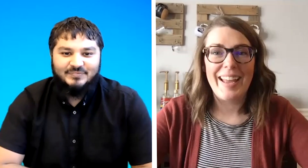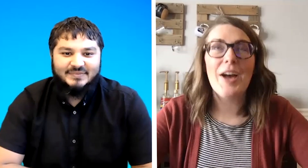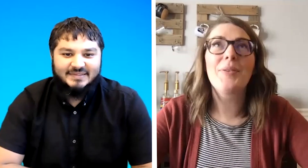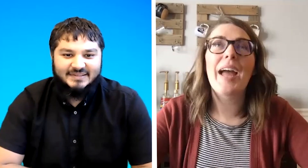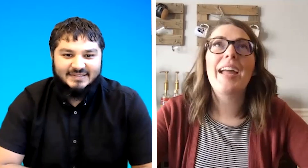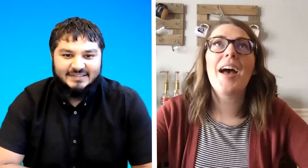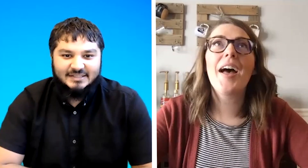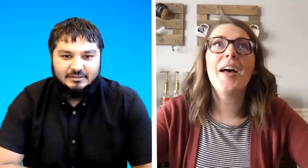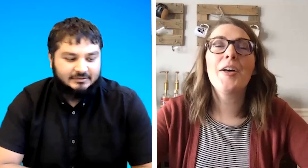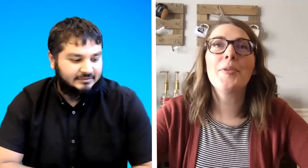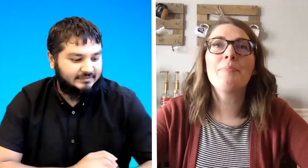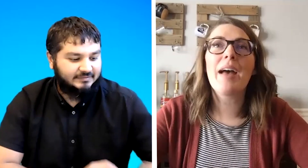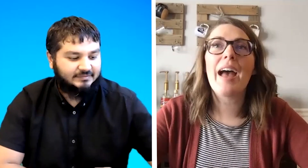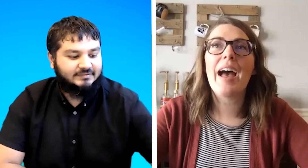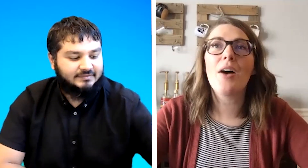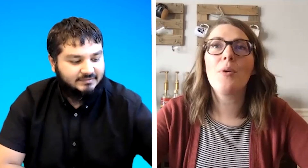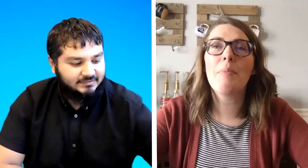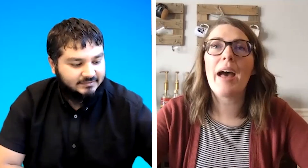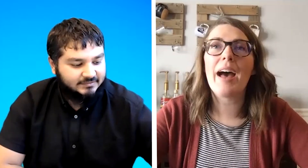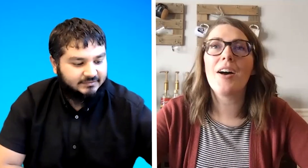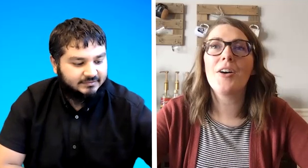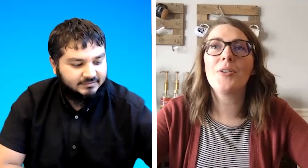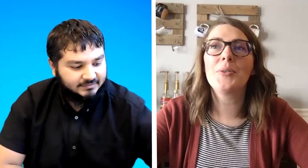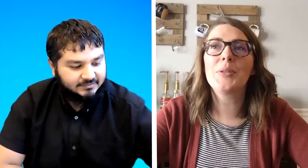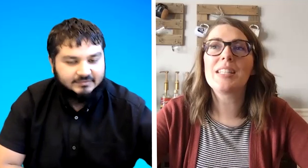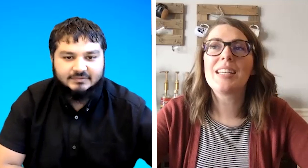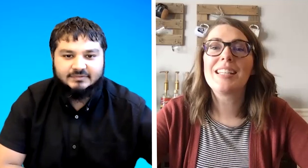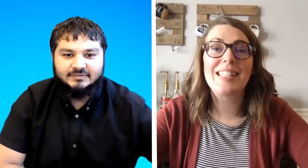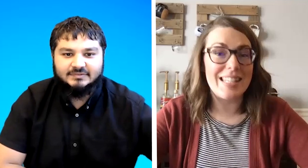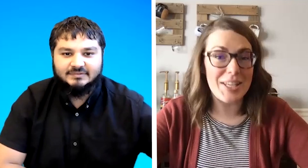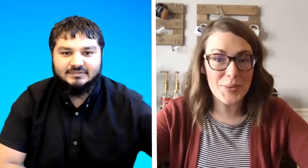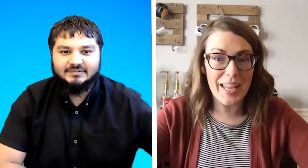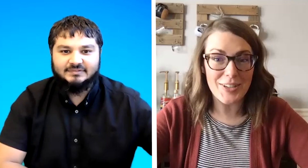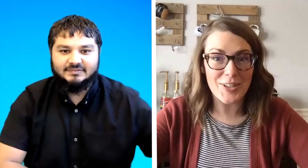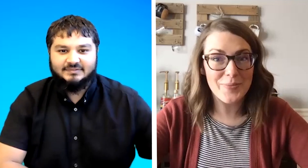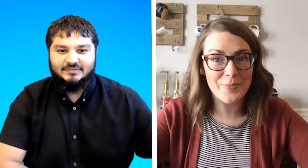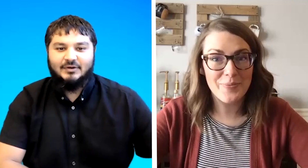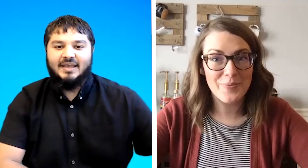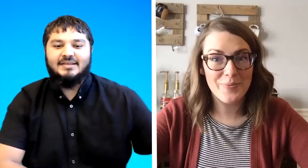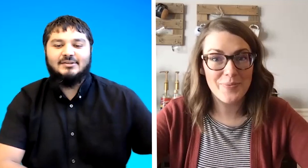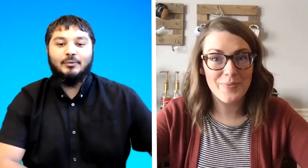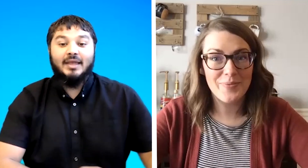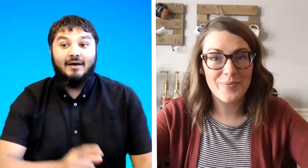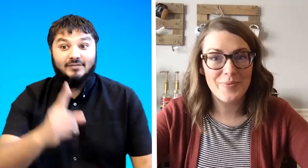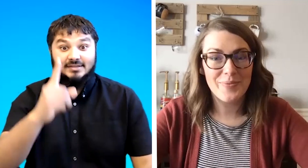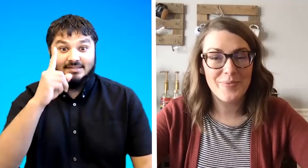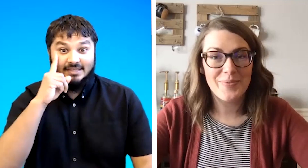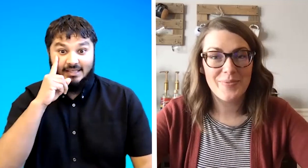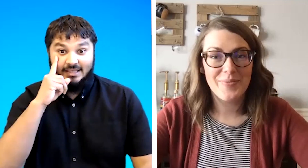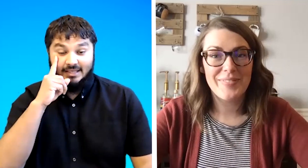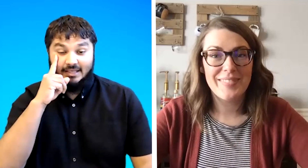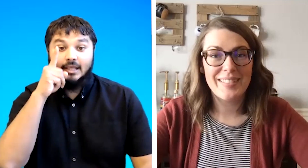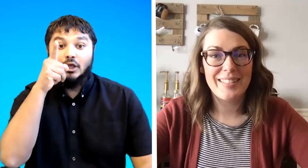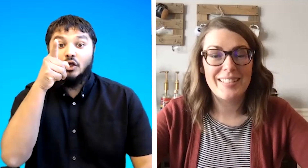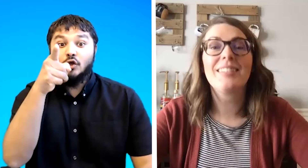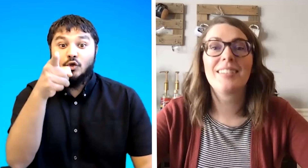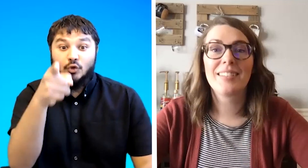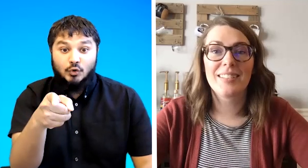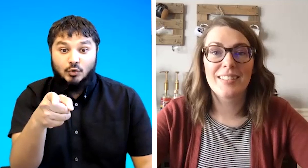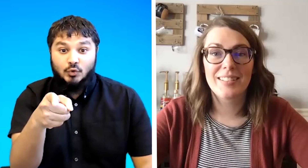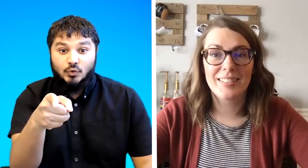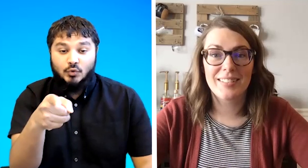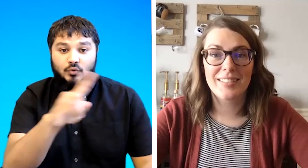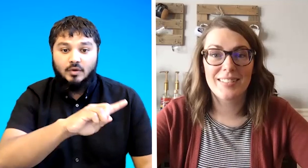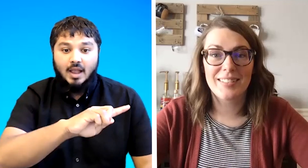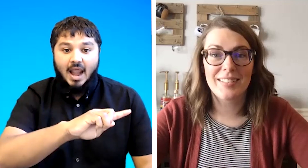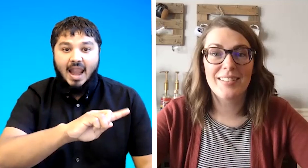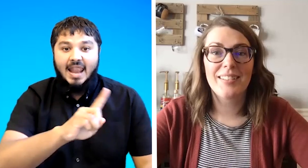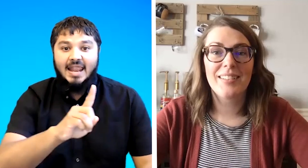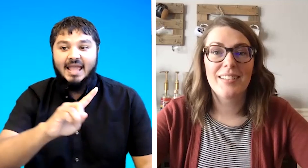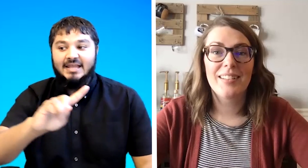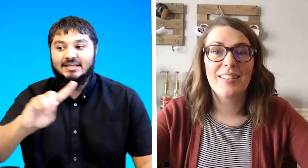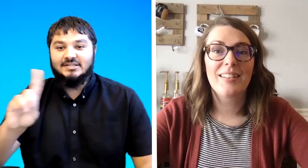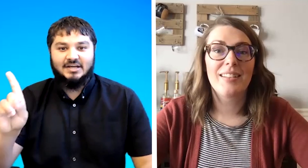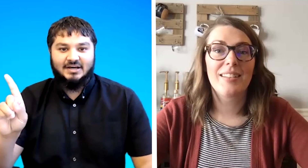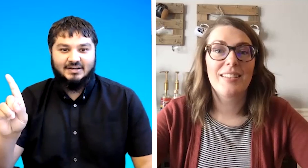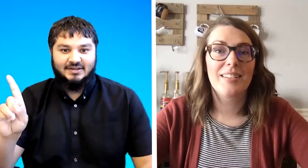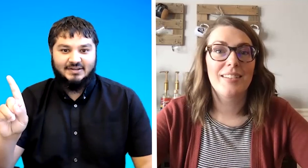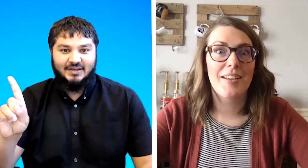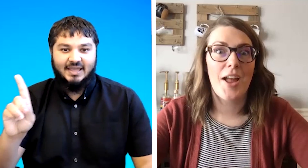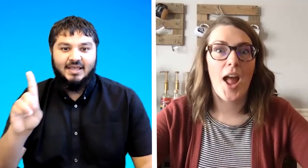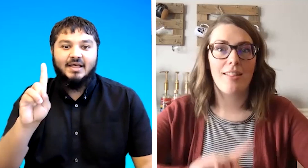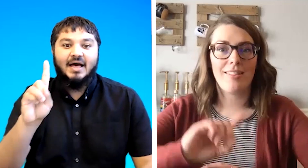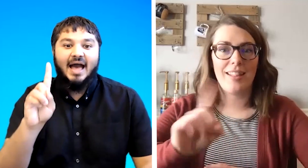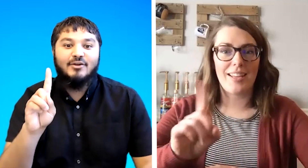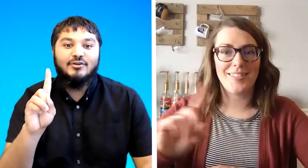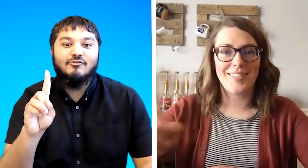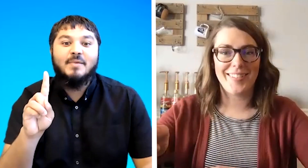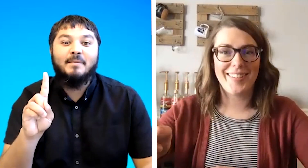okay um how about see you later okay so we have c u lay tan okay how do you remember